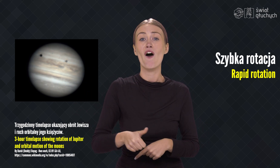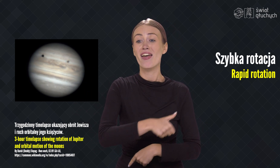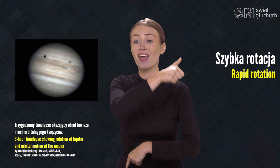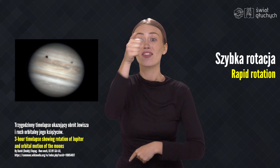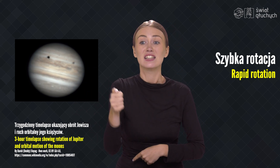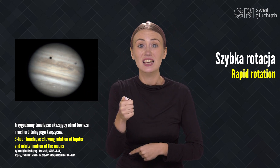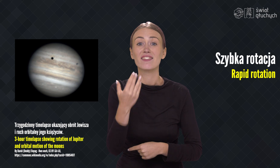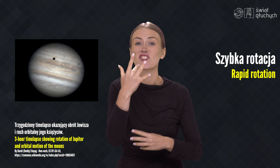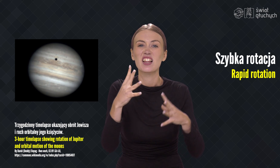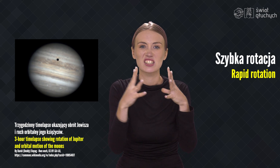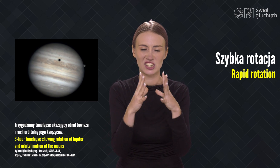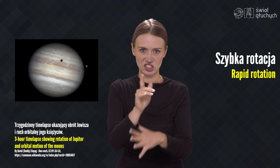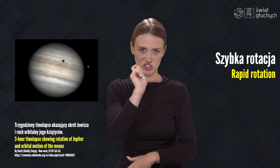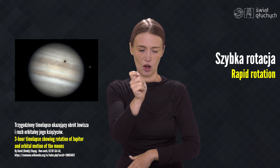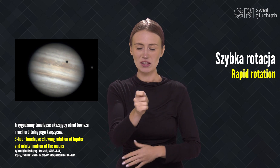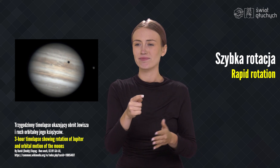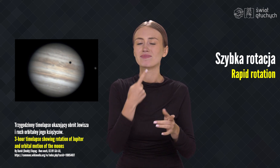A day on Jupiter lasts only 10 hours,